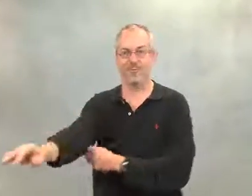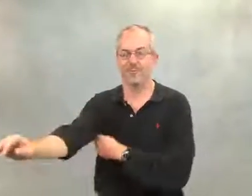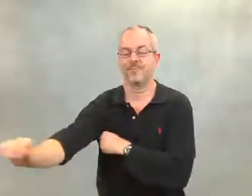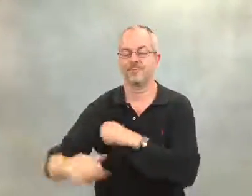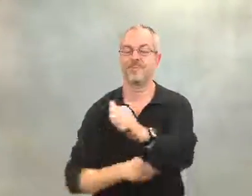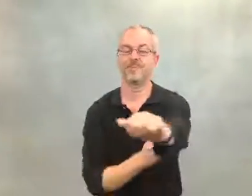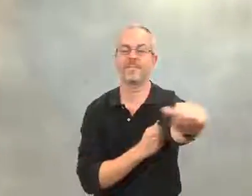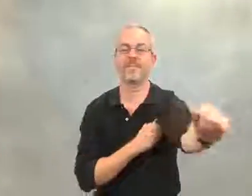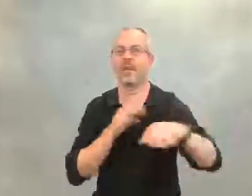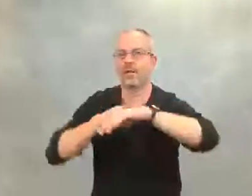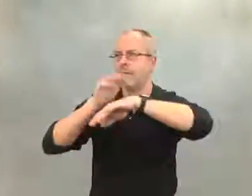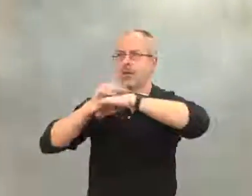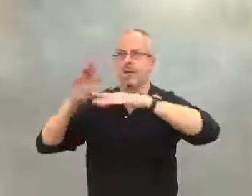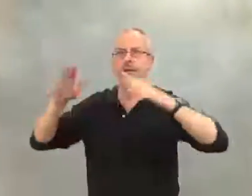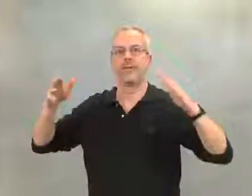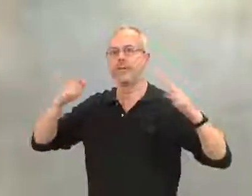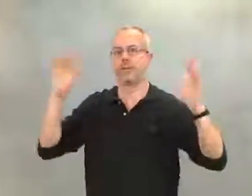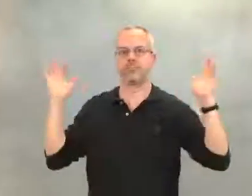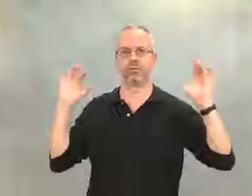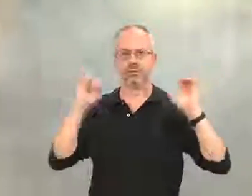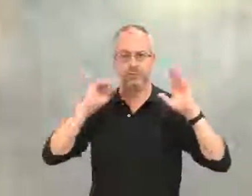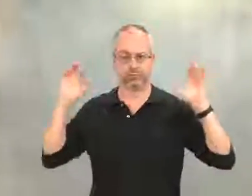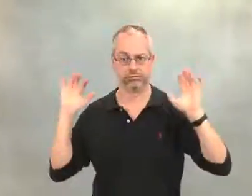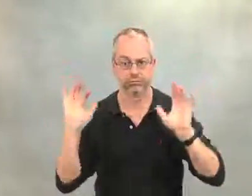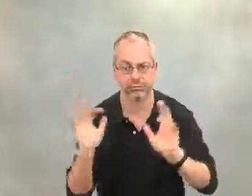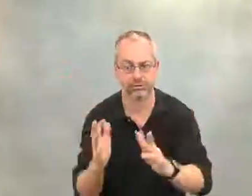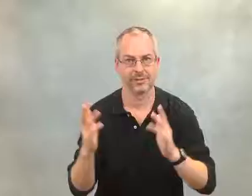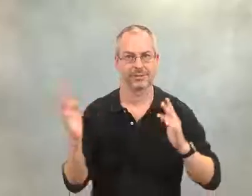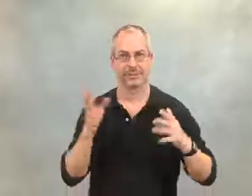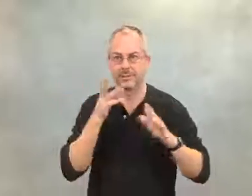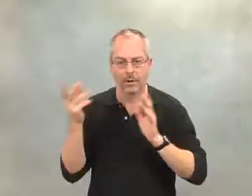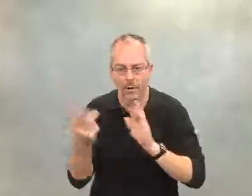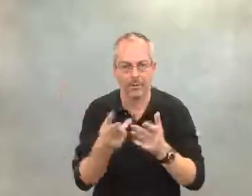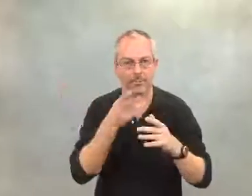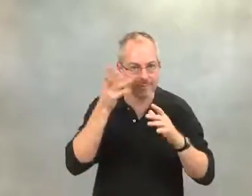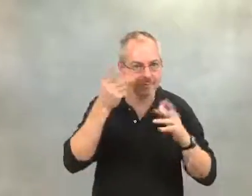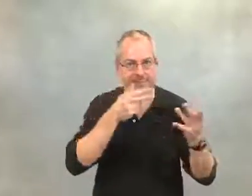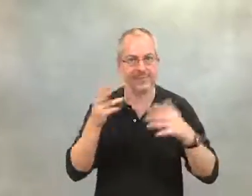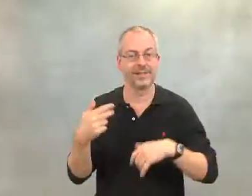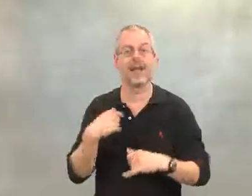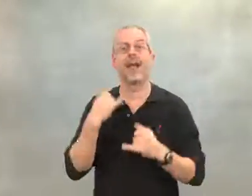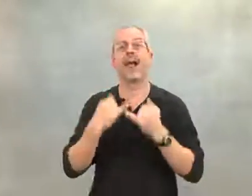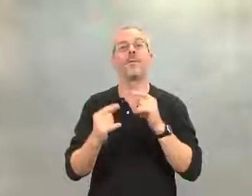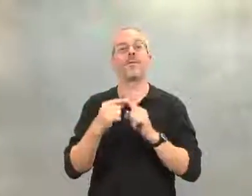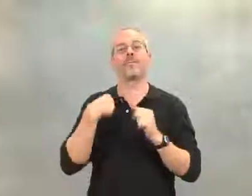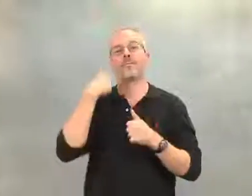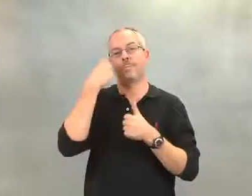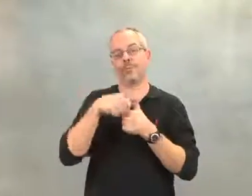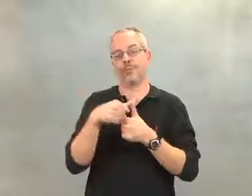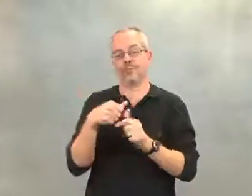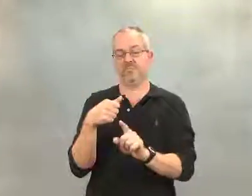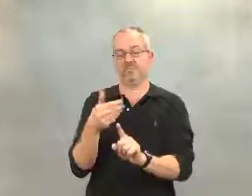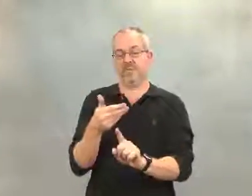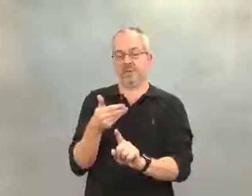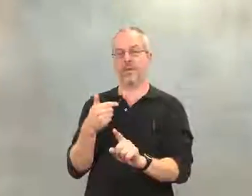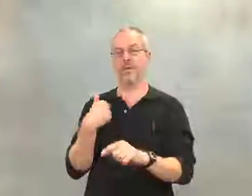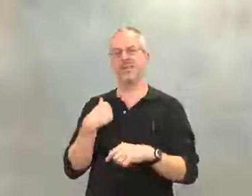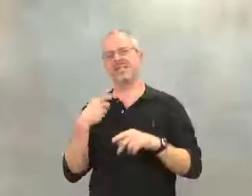The other deaf in our group crowded around with my parents.